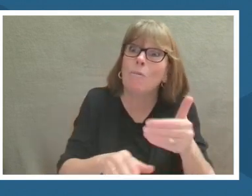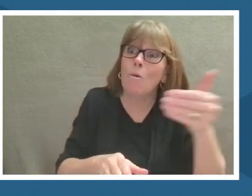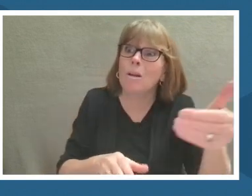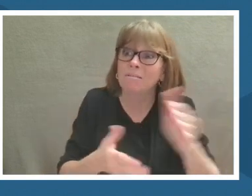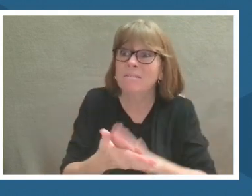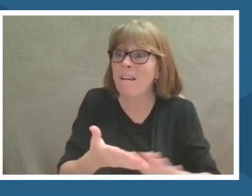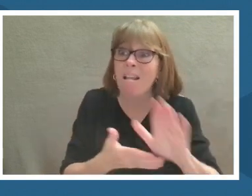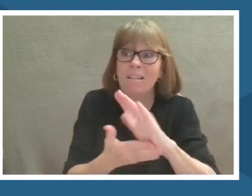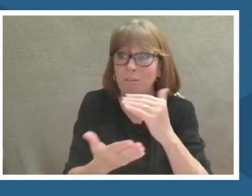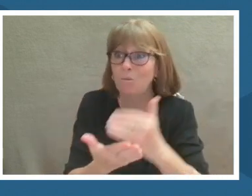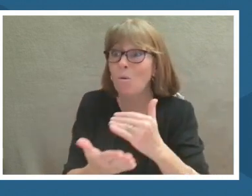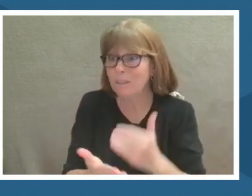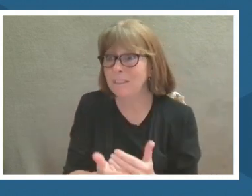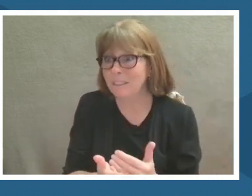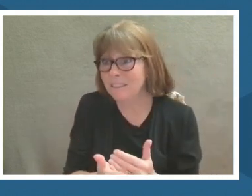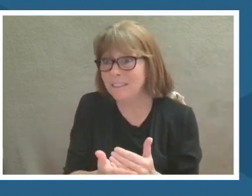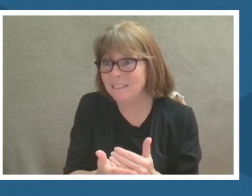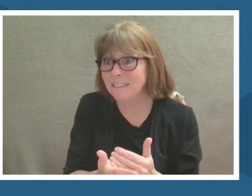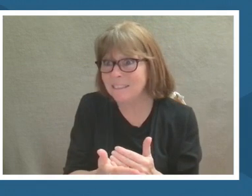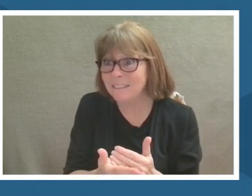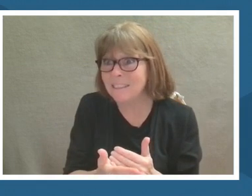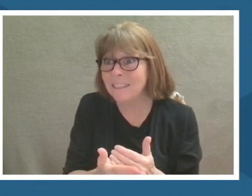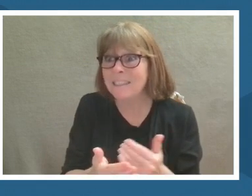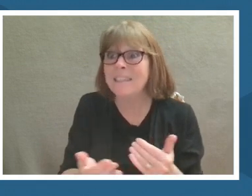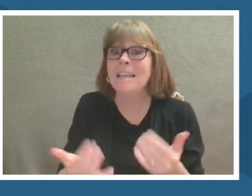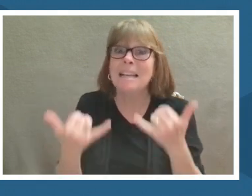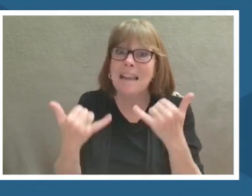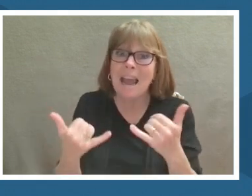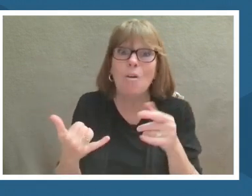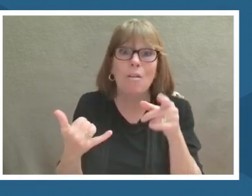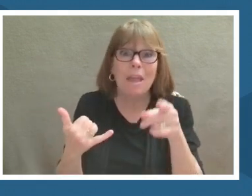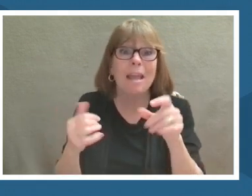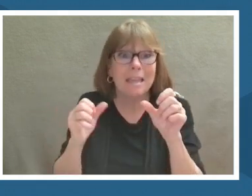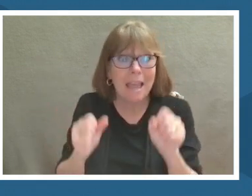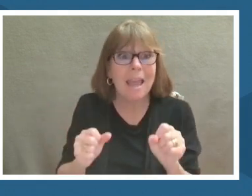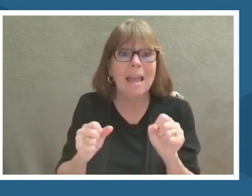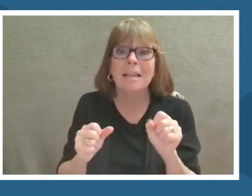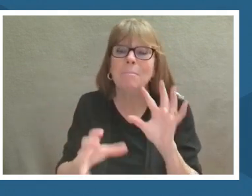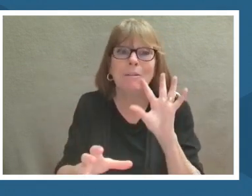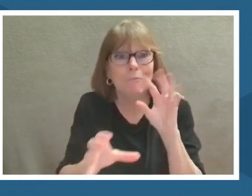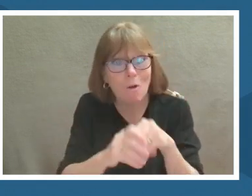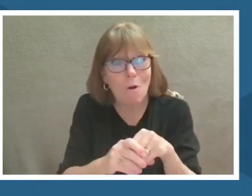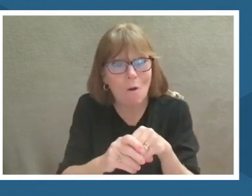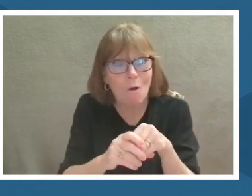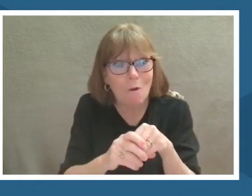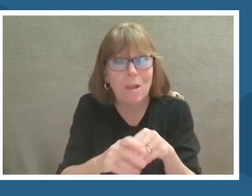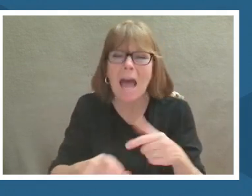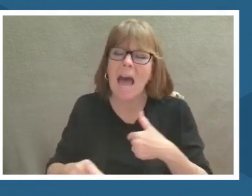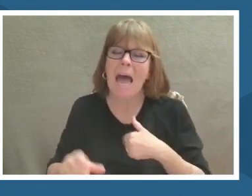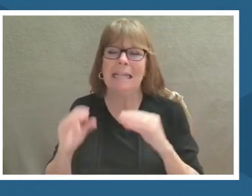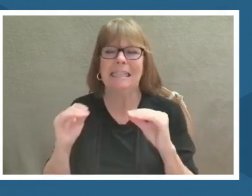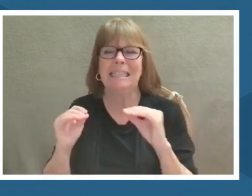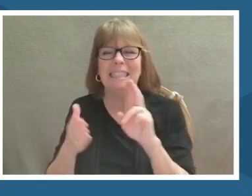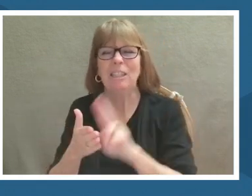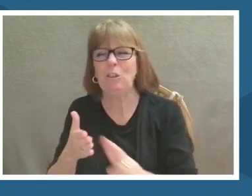engage in more transdisciplinary teaching and learning although i teach at the university level